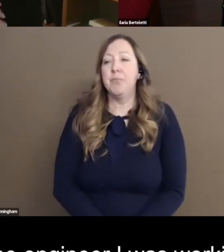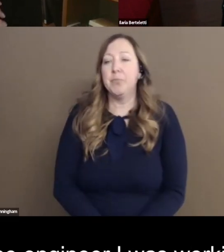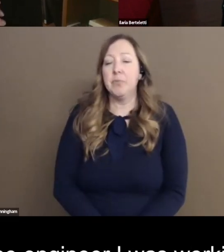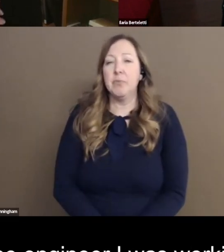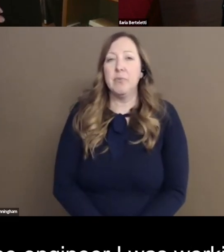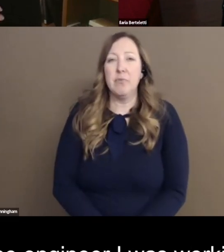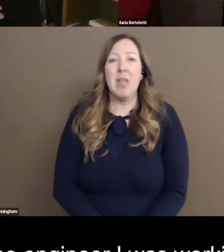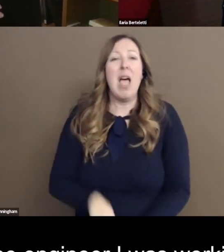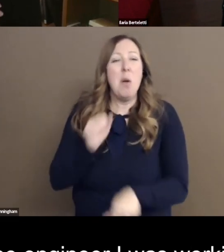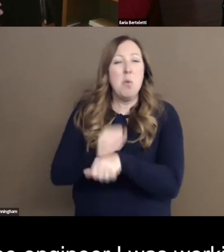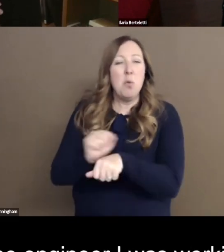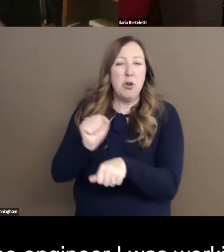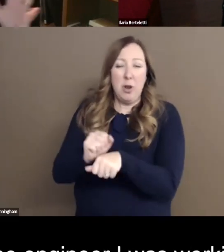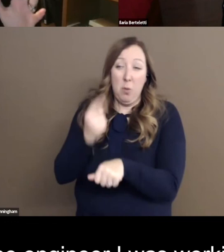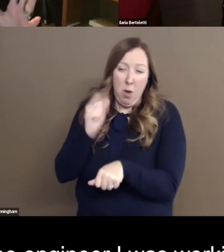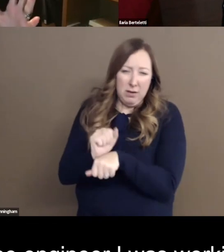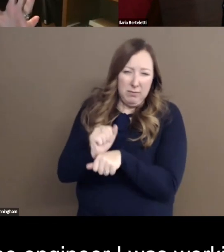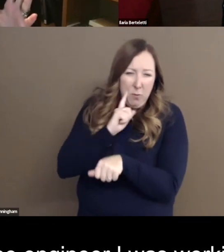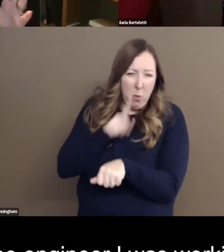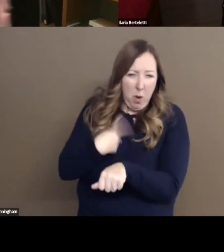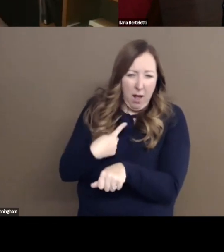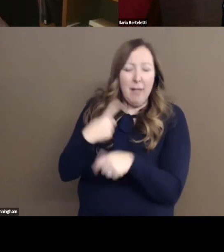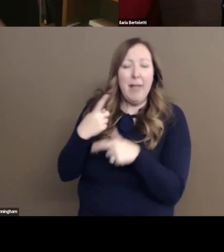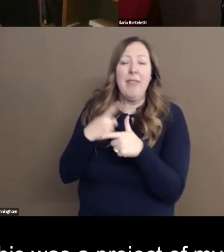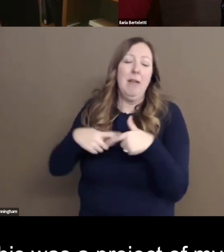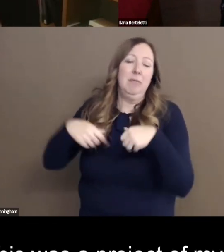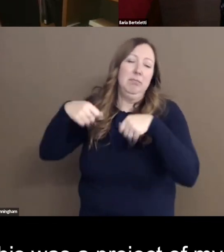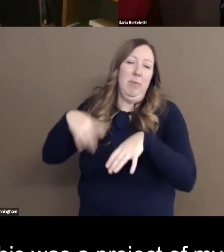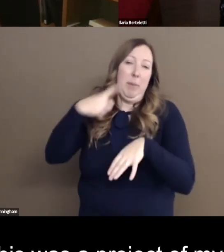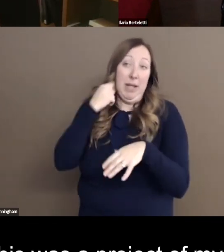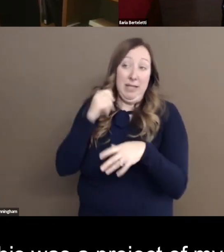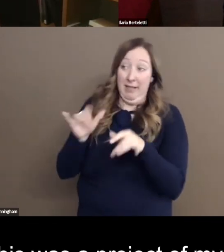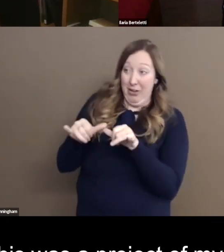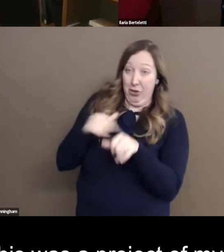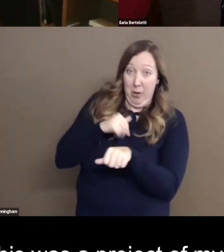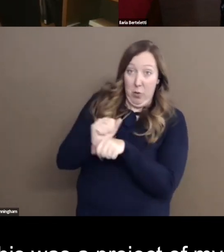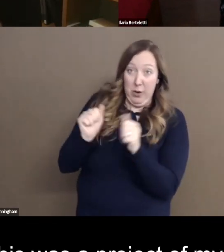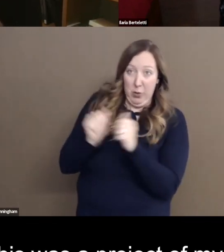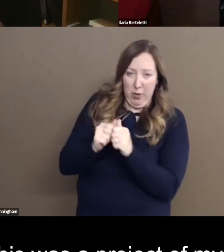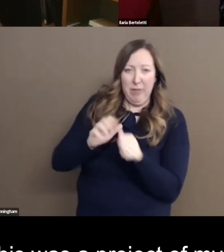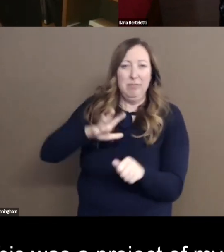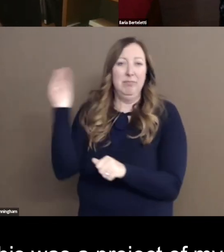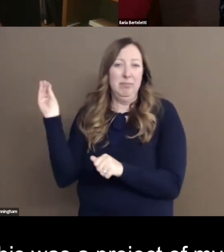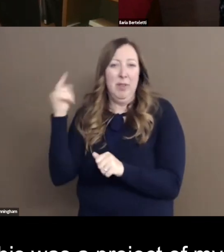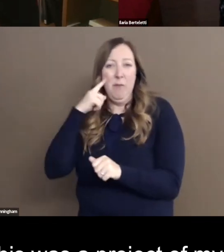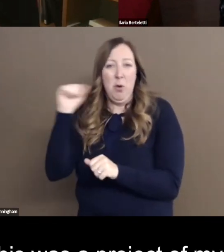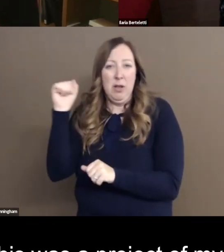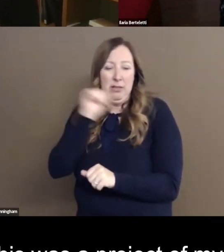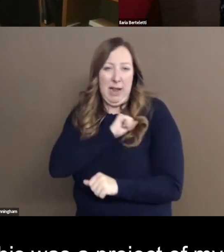working with left to go to stanford